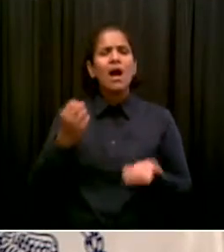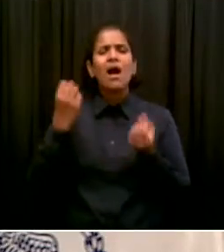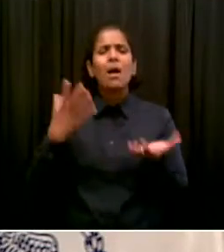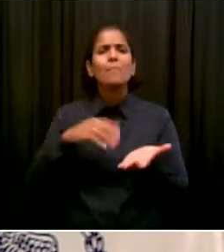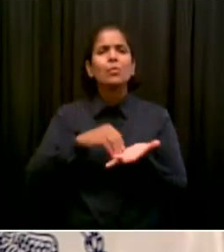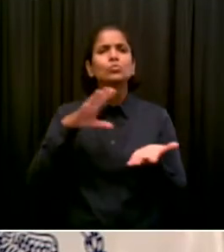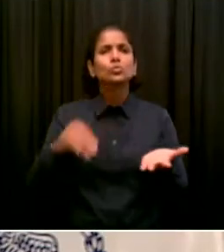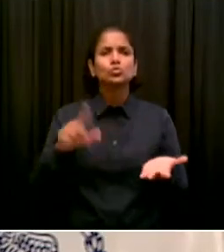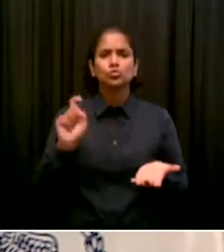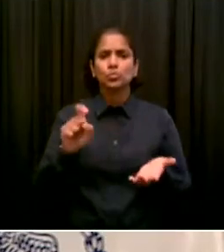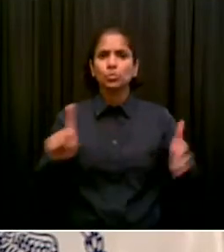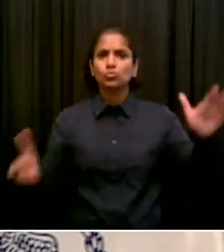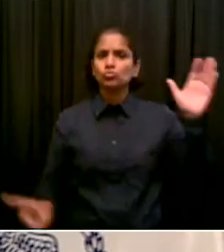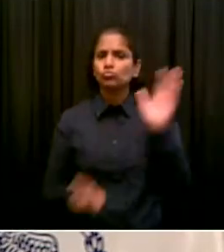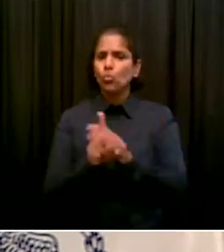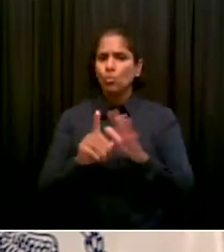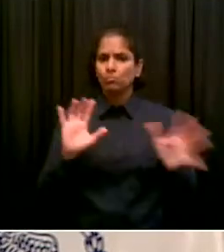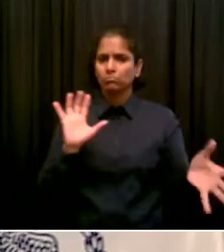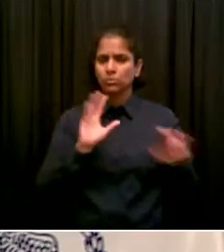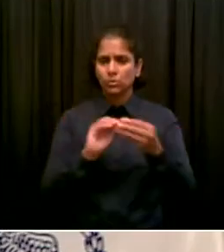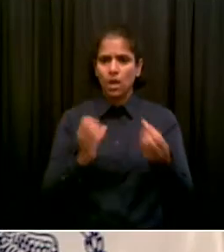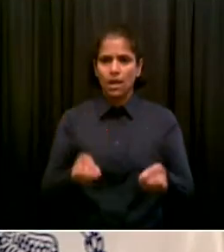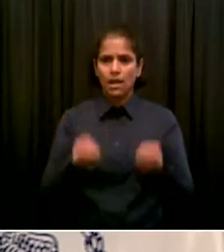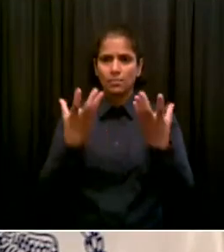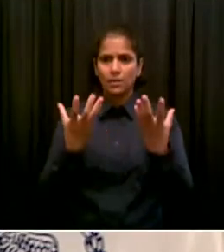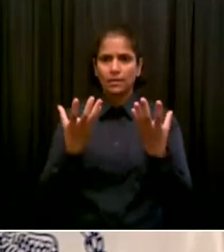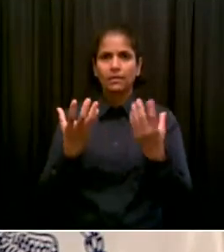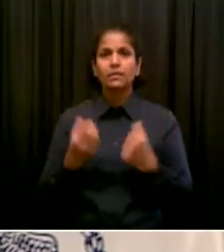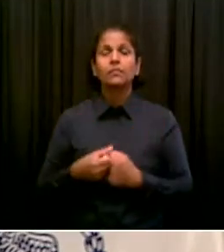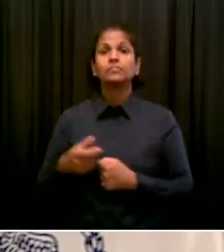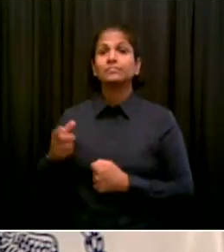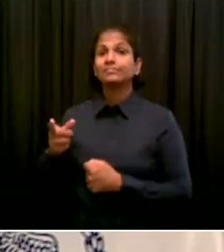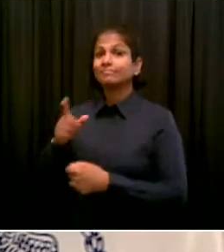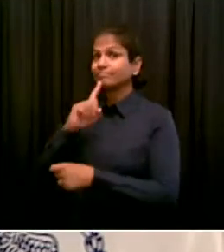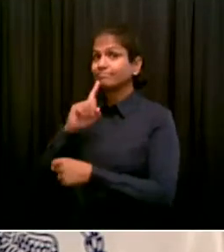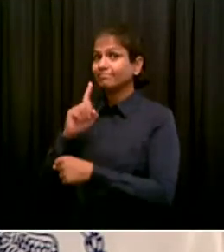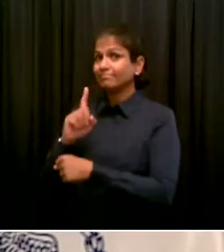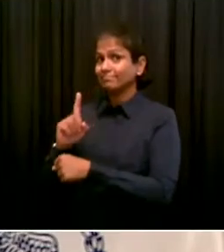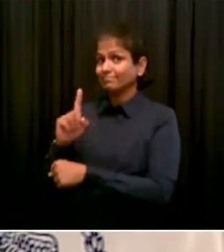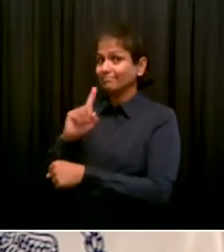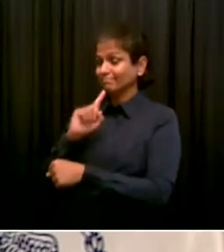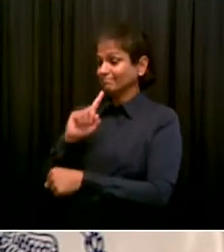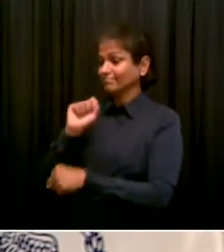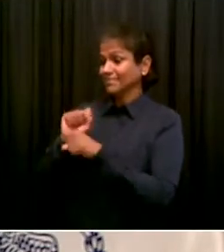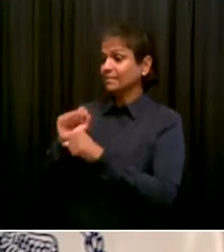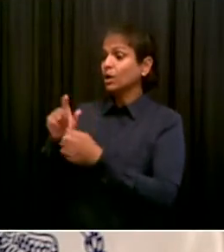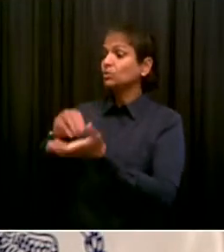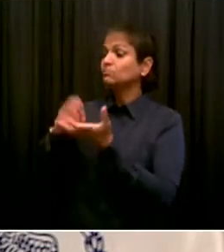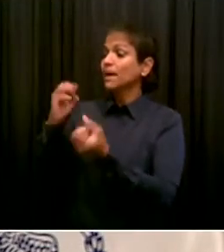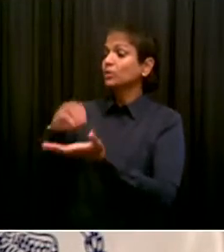EXPECTED TO SHOW UP, NOT NECESSARILY VOTER ENROLLMENT, WHICH I KNOW IS NOT DONE YET.Gp